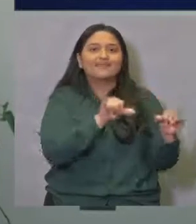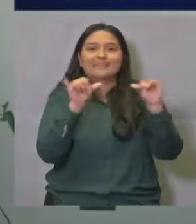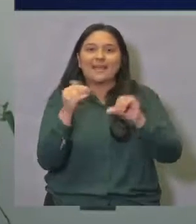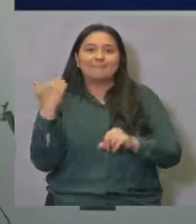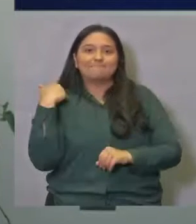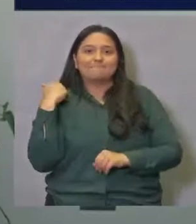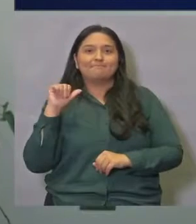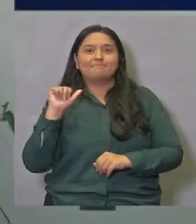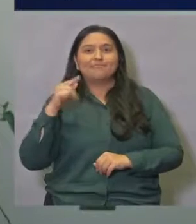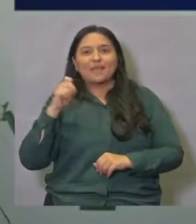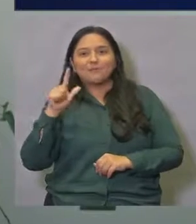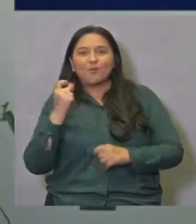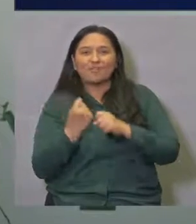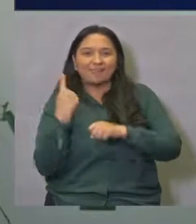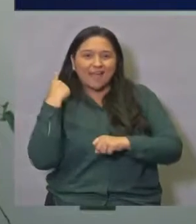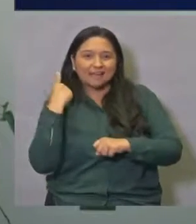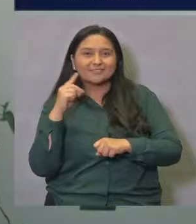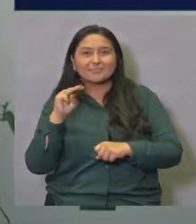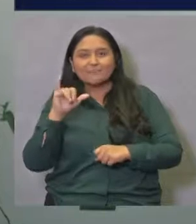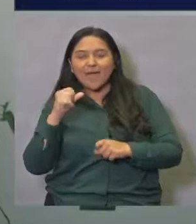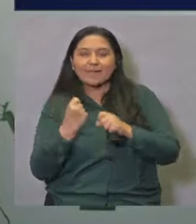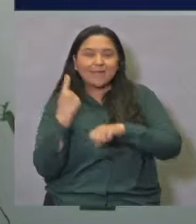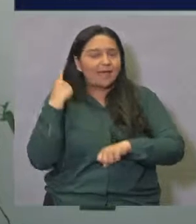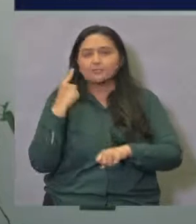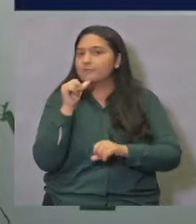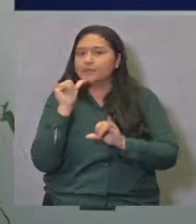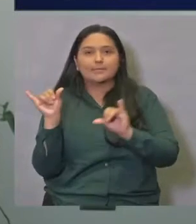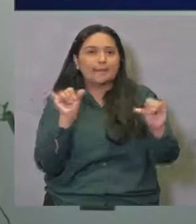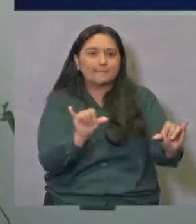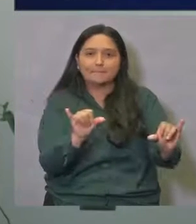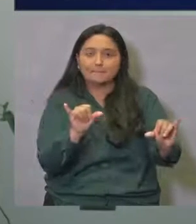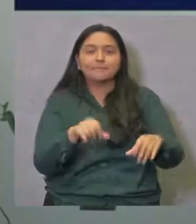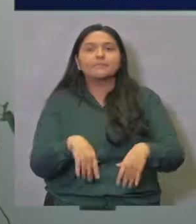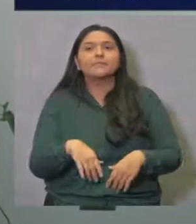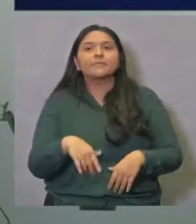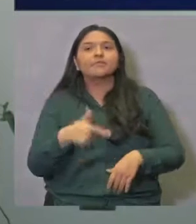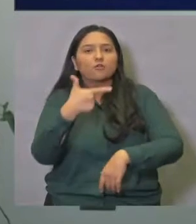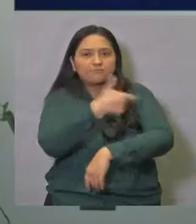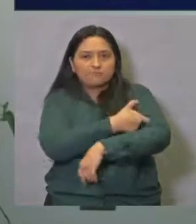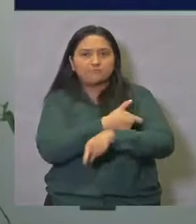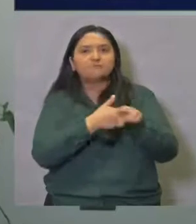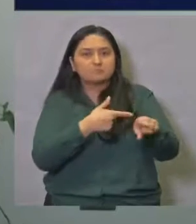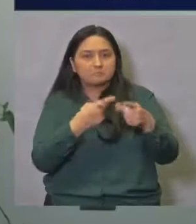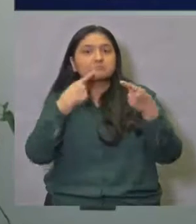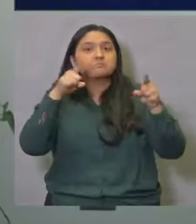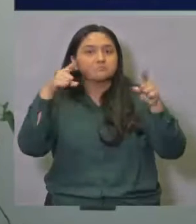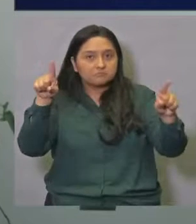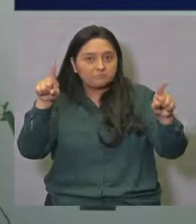AT SKILLED NASA FACILITIES, WE